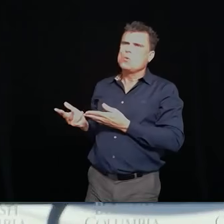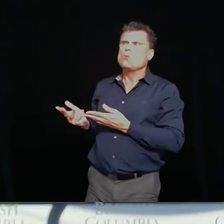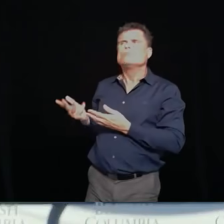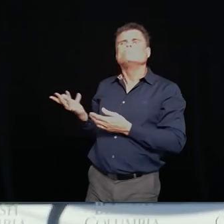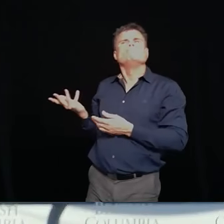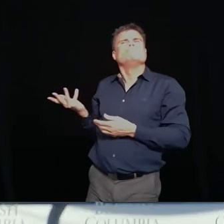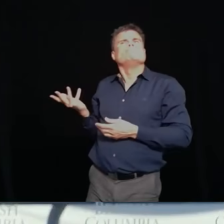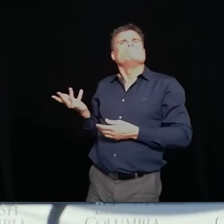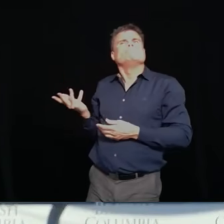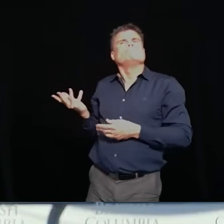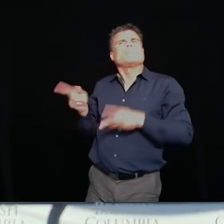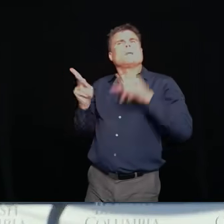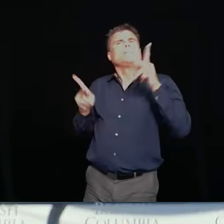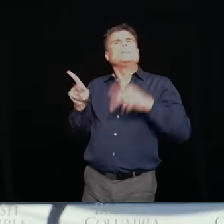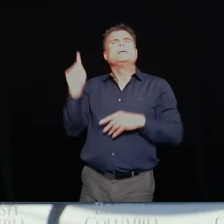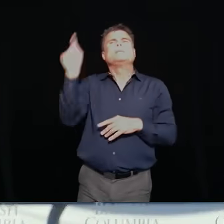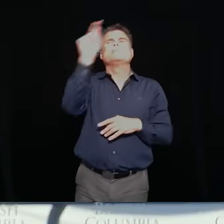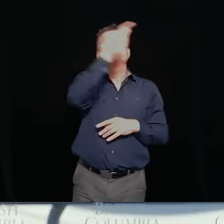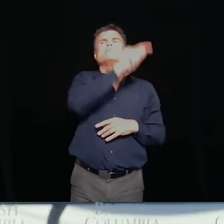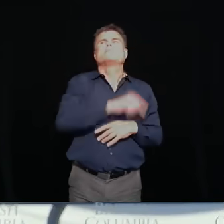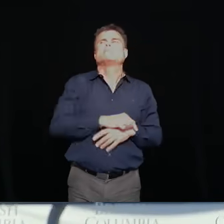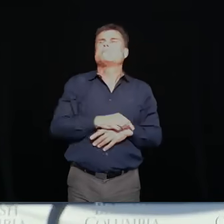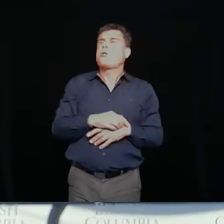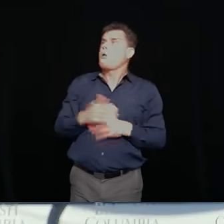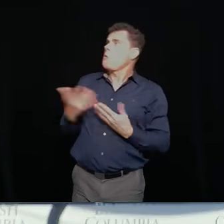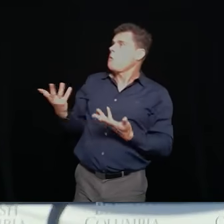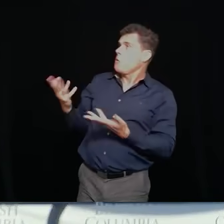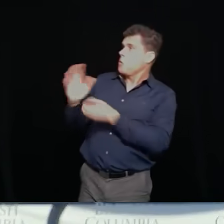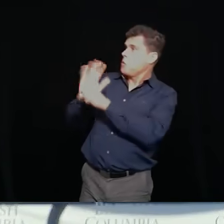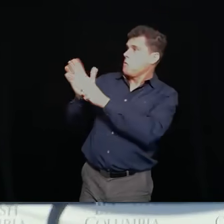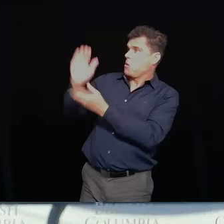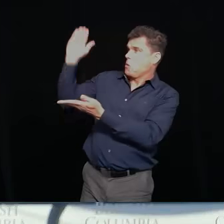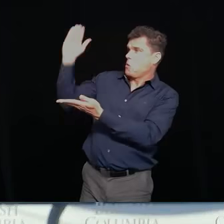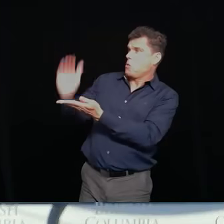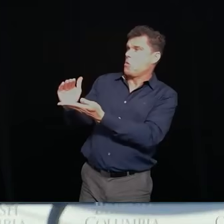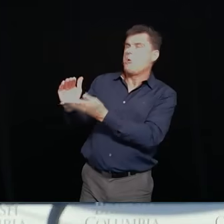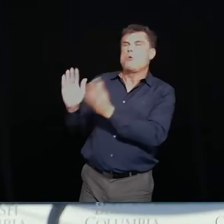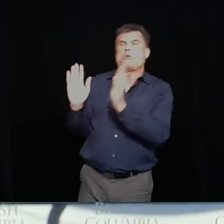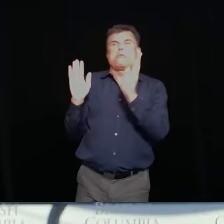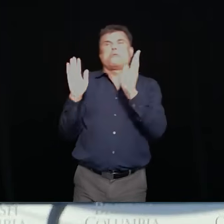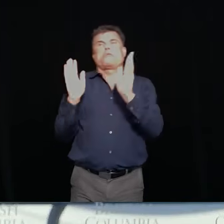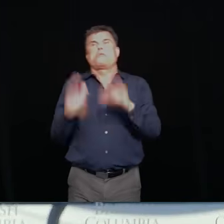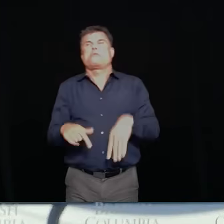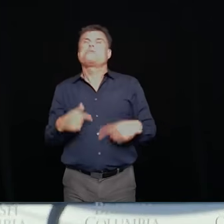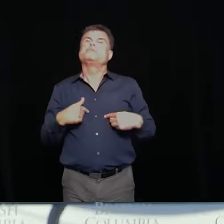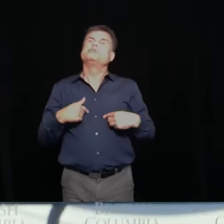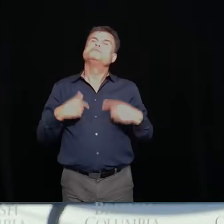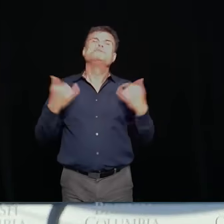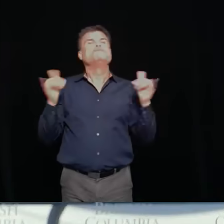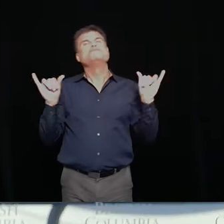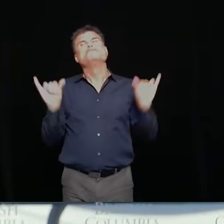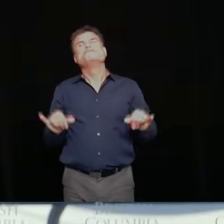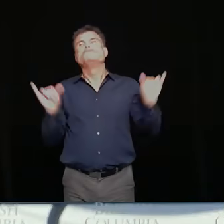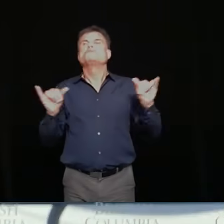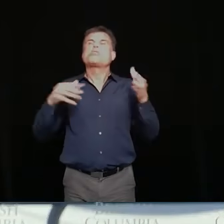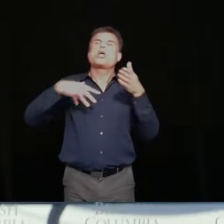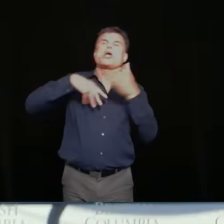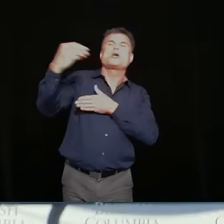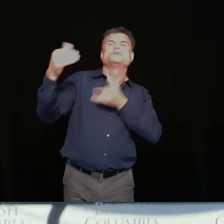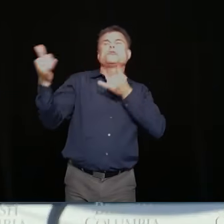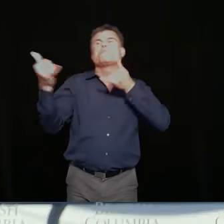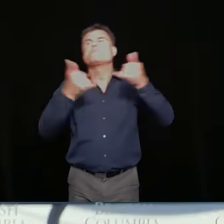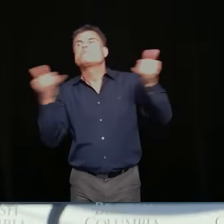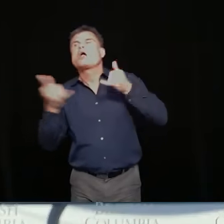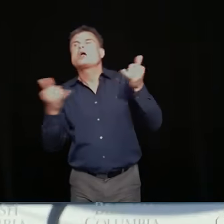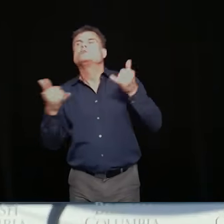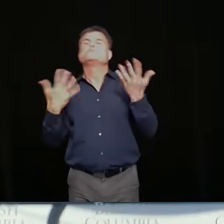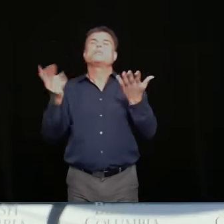Sometimes called elective surgeries and